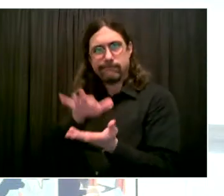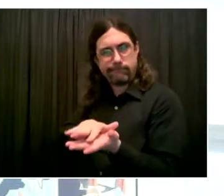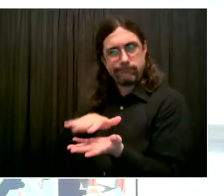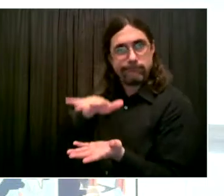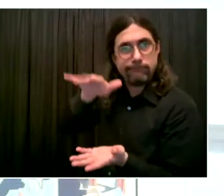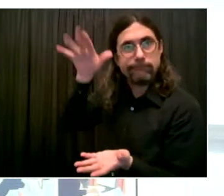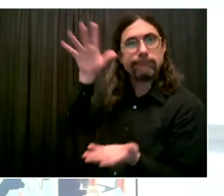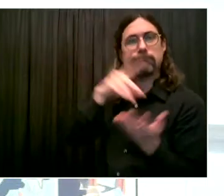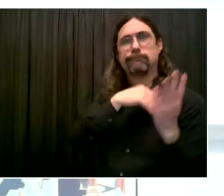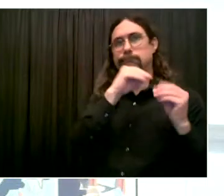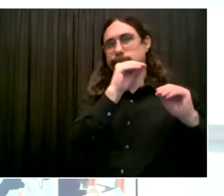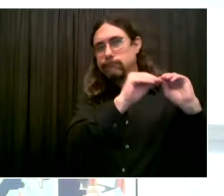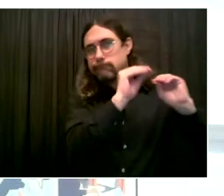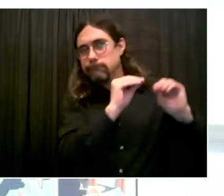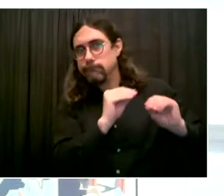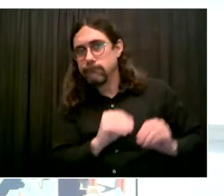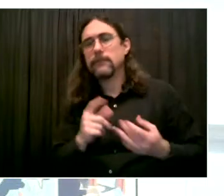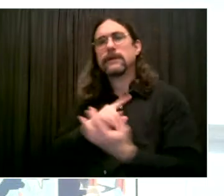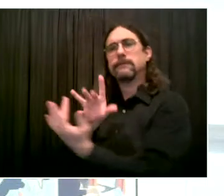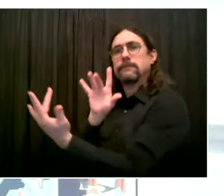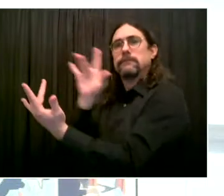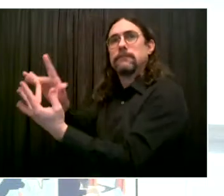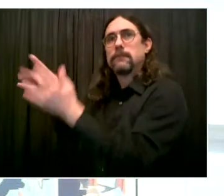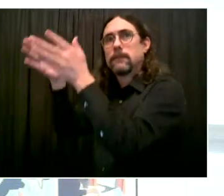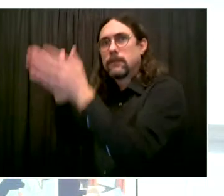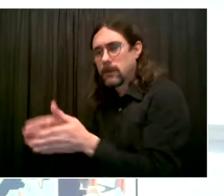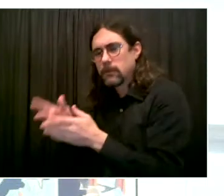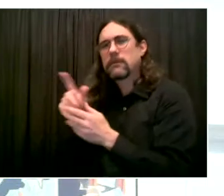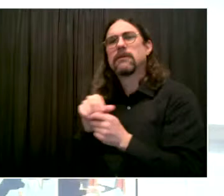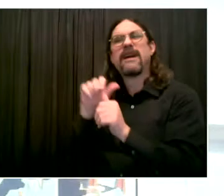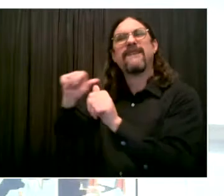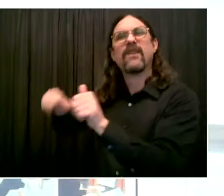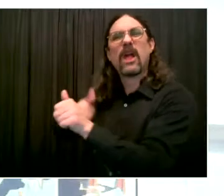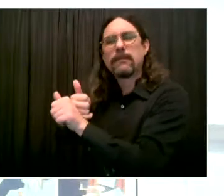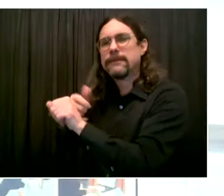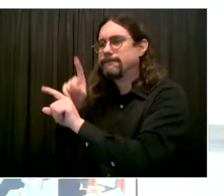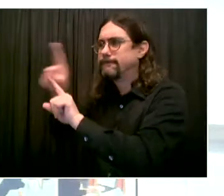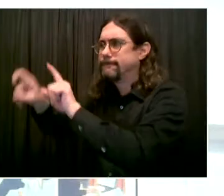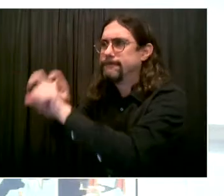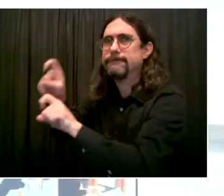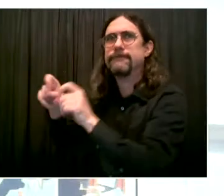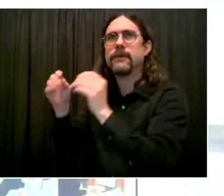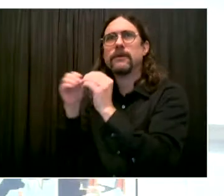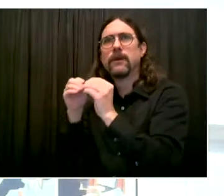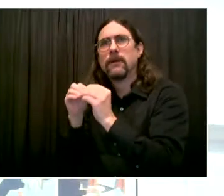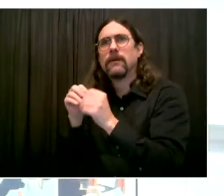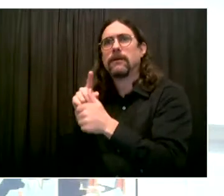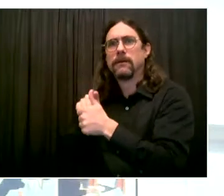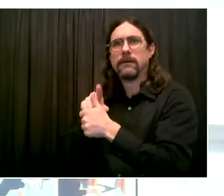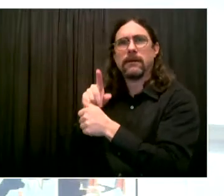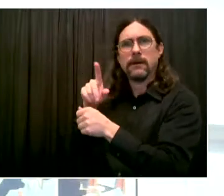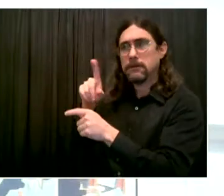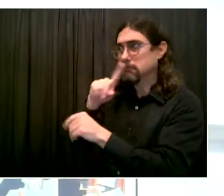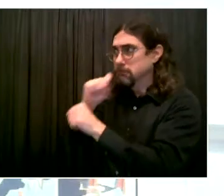BACK OUT TO THAT PERSON OR CAREGIVER ASKING SOME ADDITIONAL QUESTIONS ABOUT